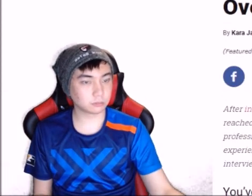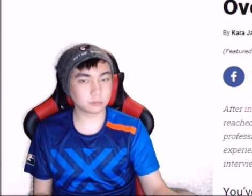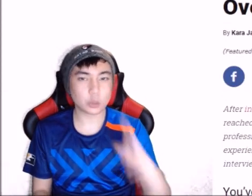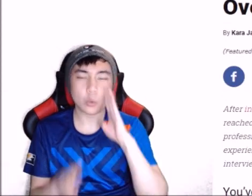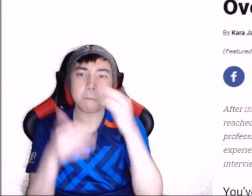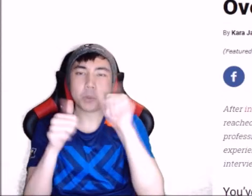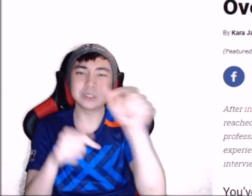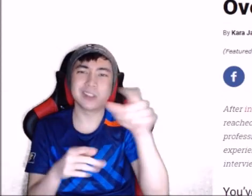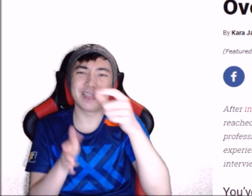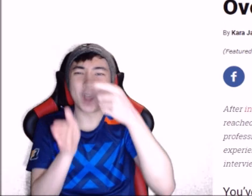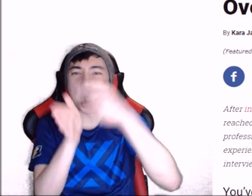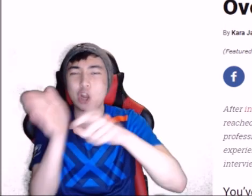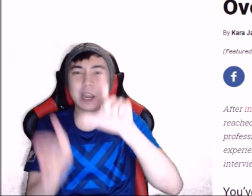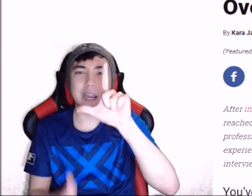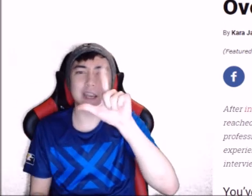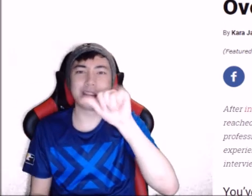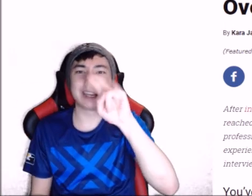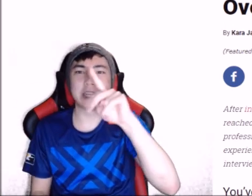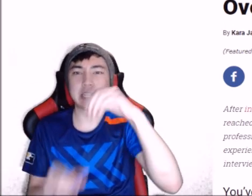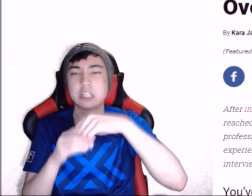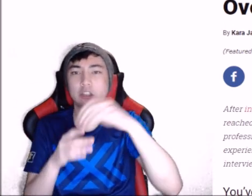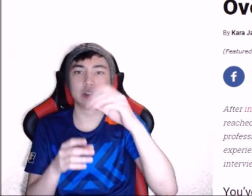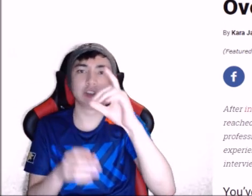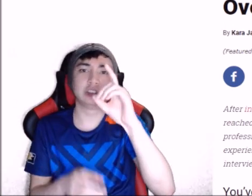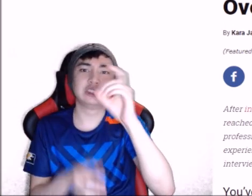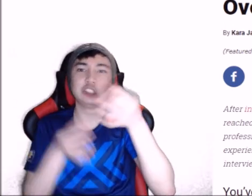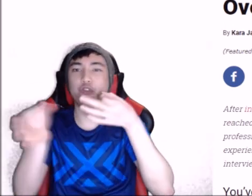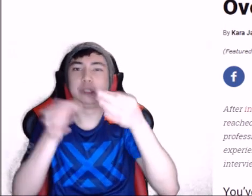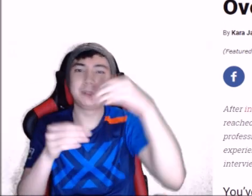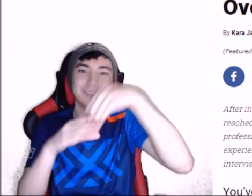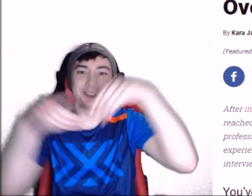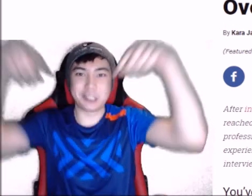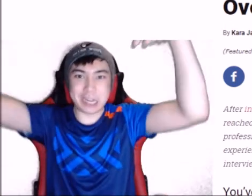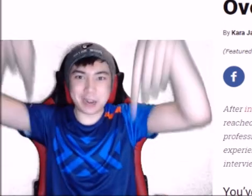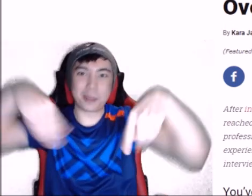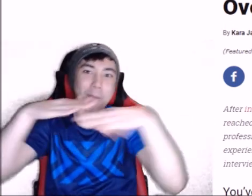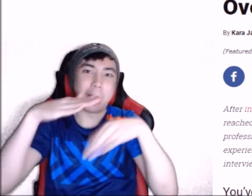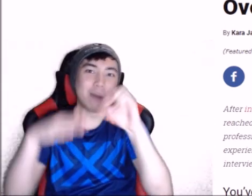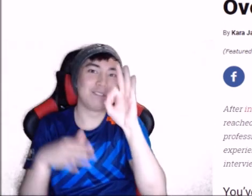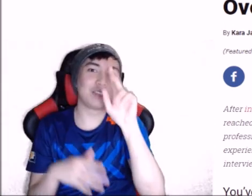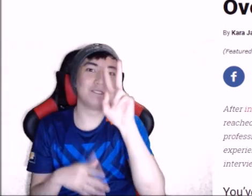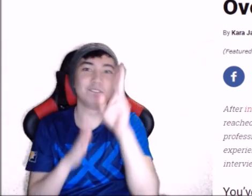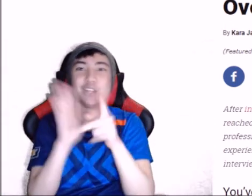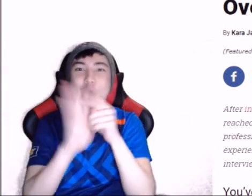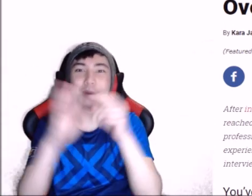I will post the link in the description below the video